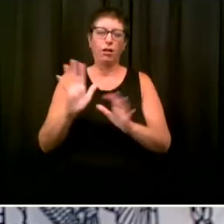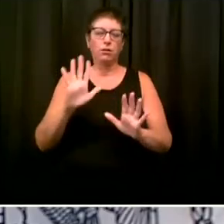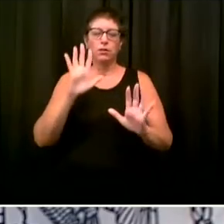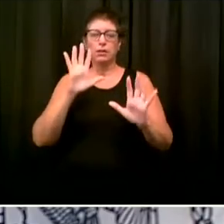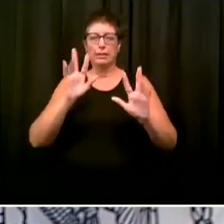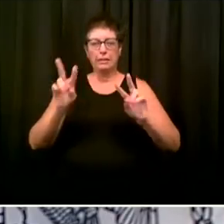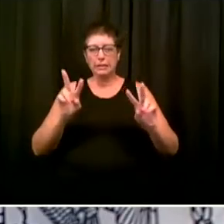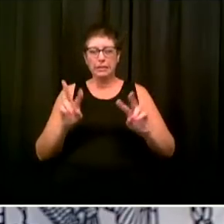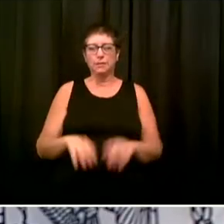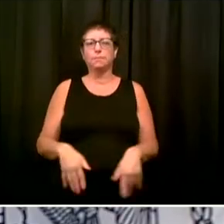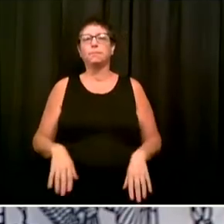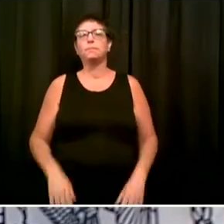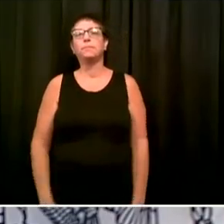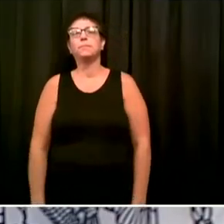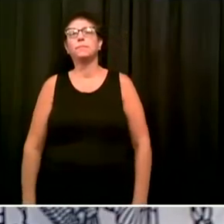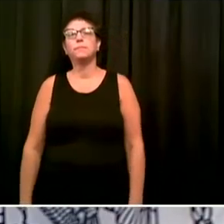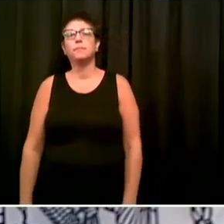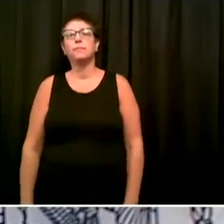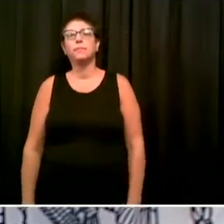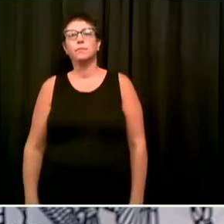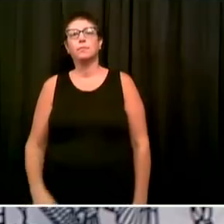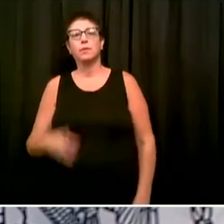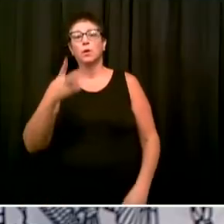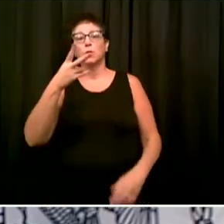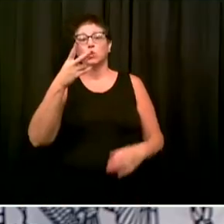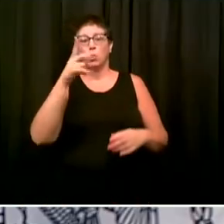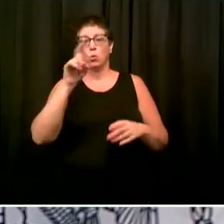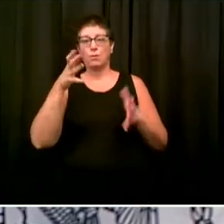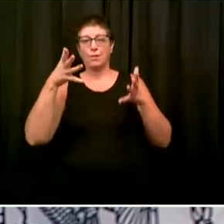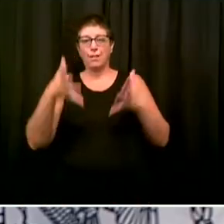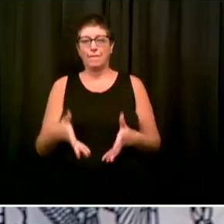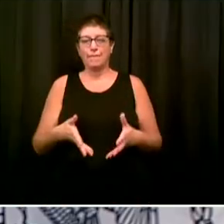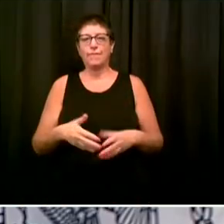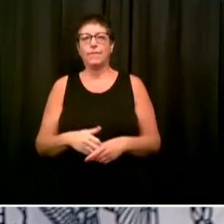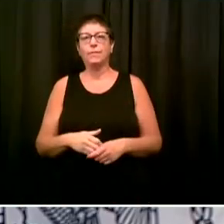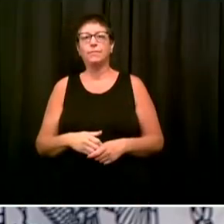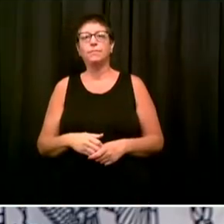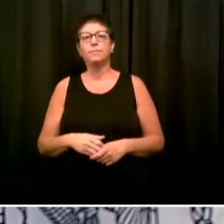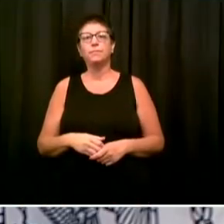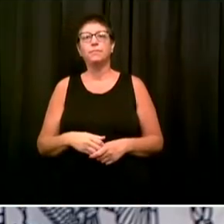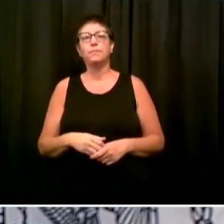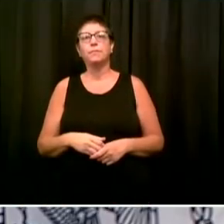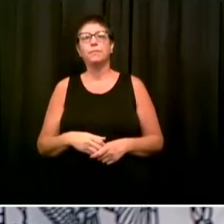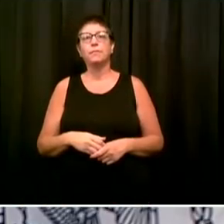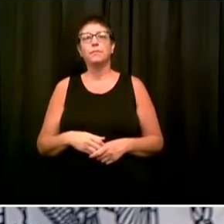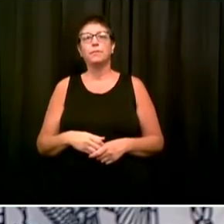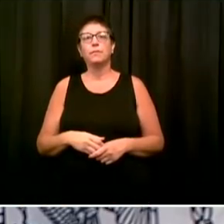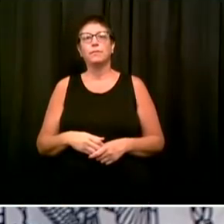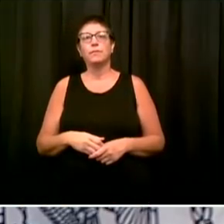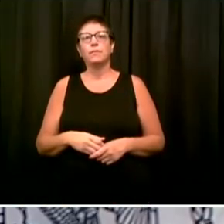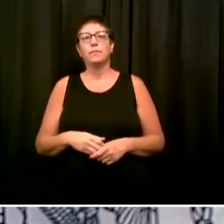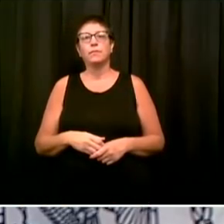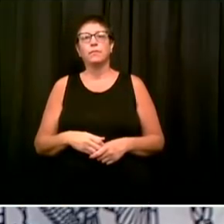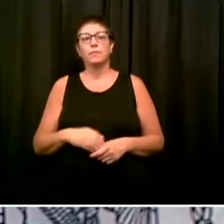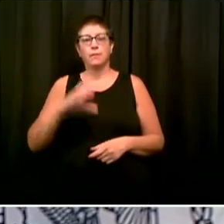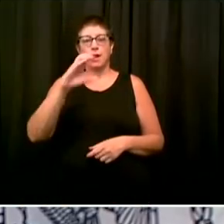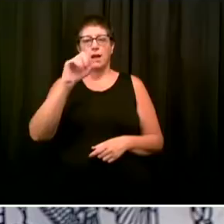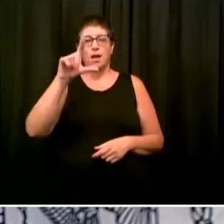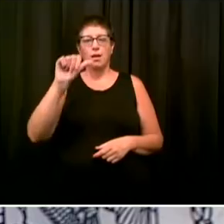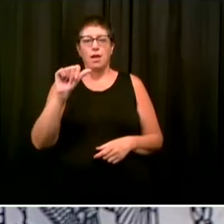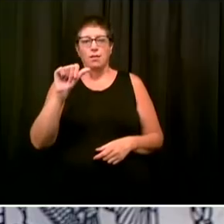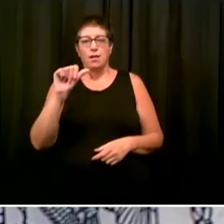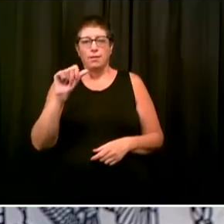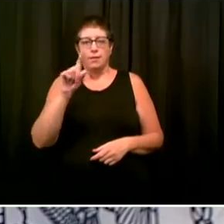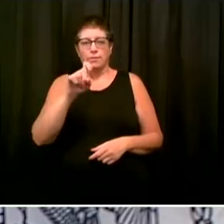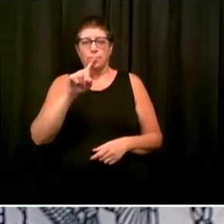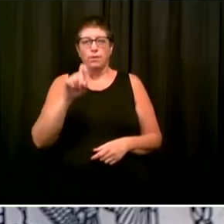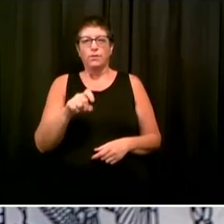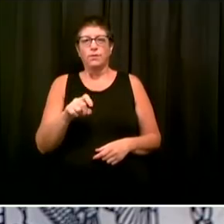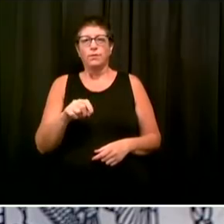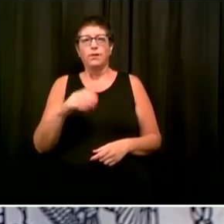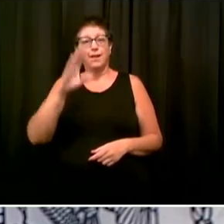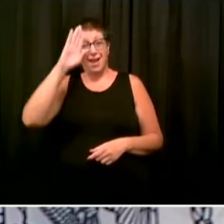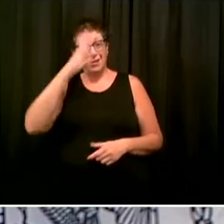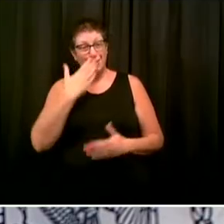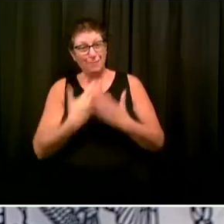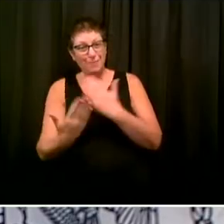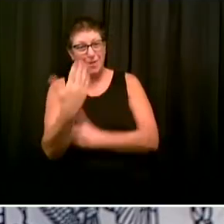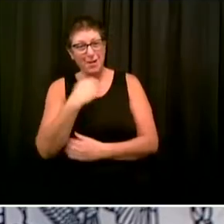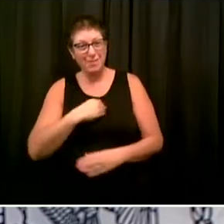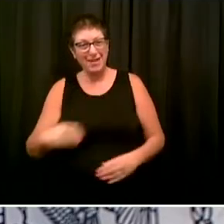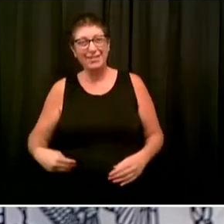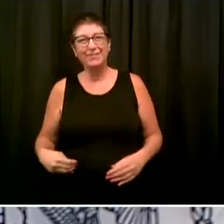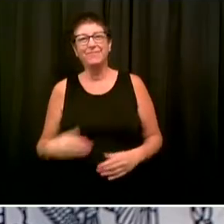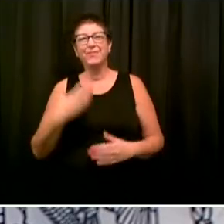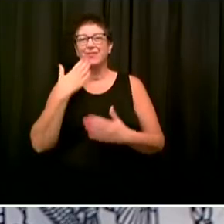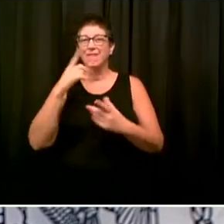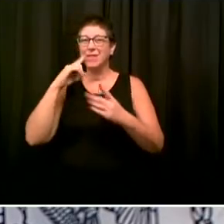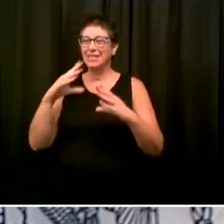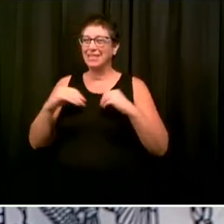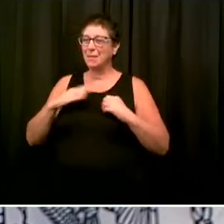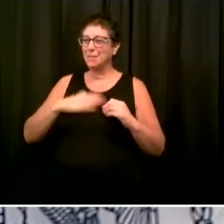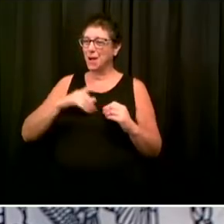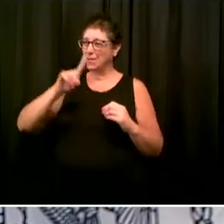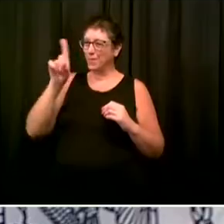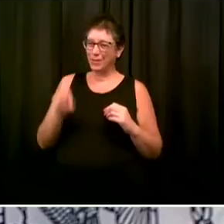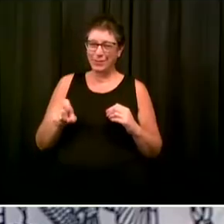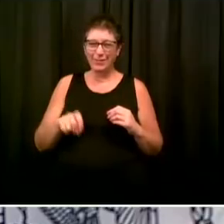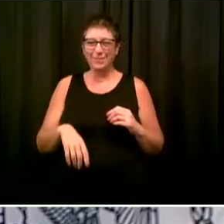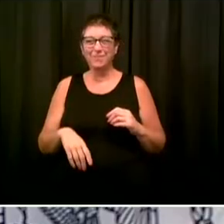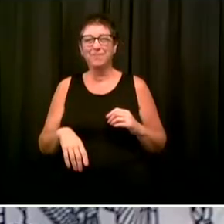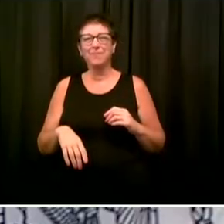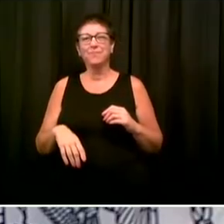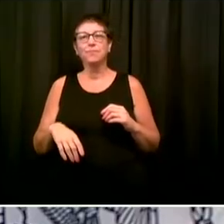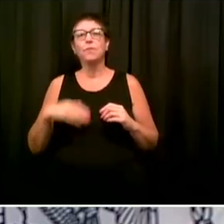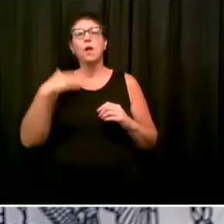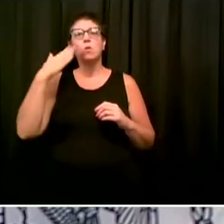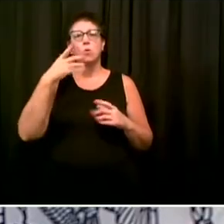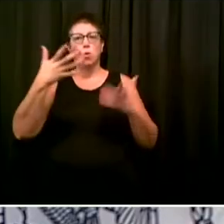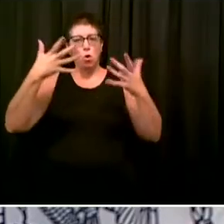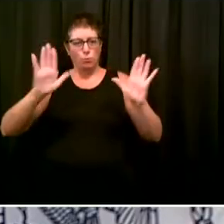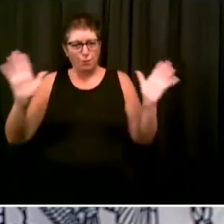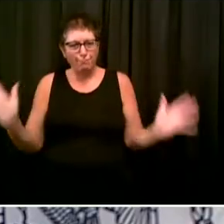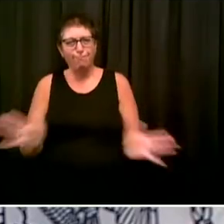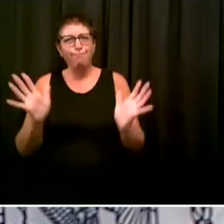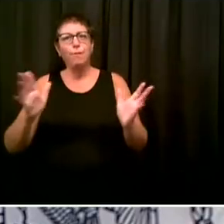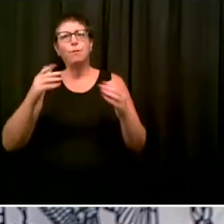INTRODUCIHRISK ACVITITY.